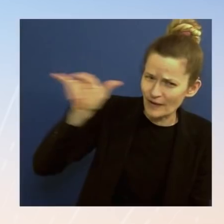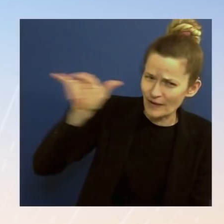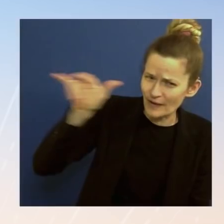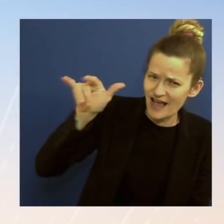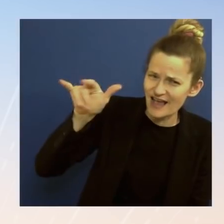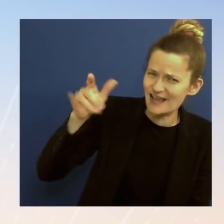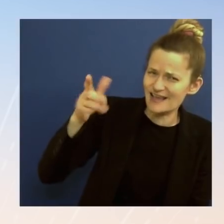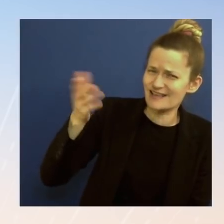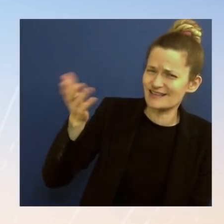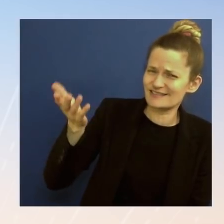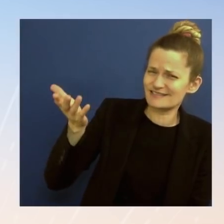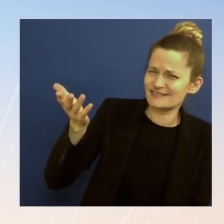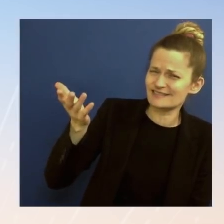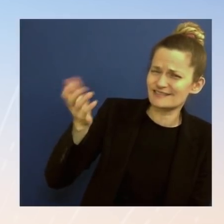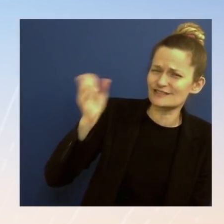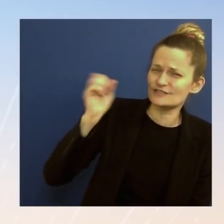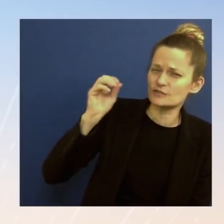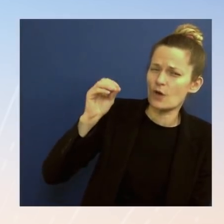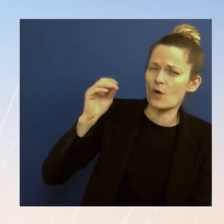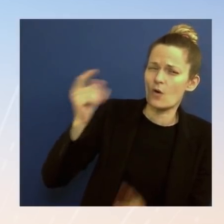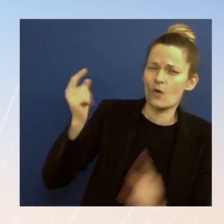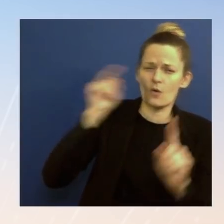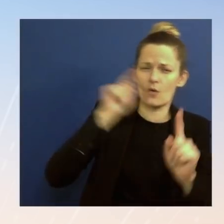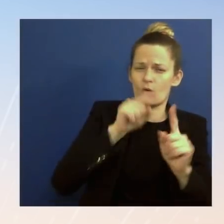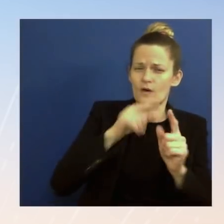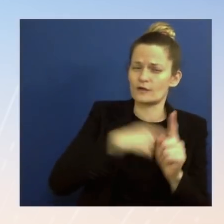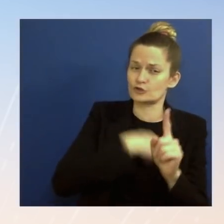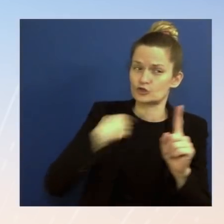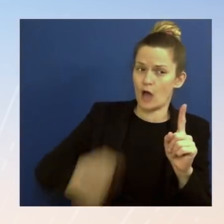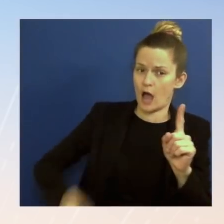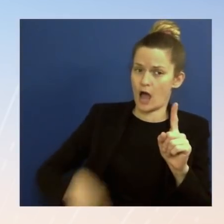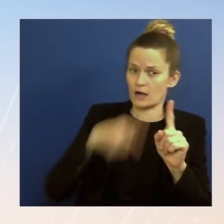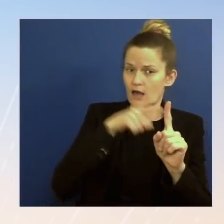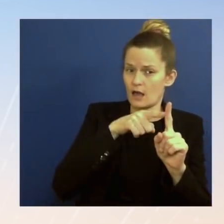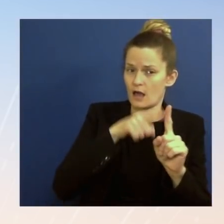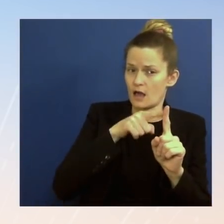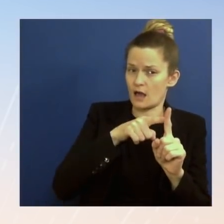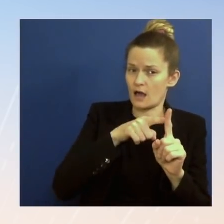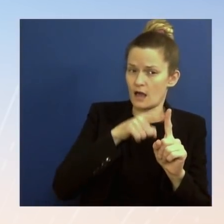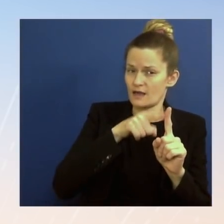But I'm wondering if there are certain things that you will not consider